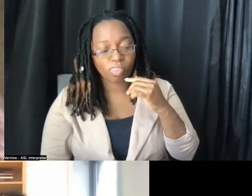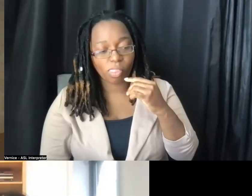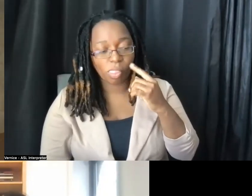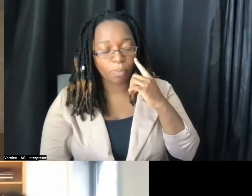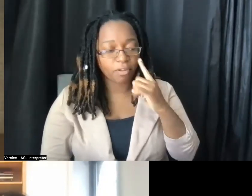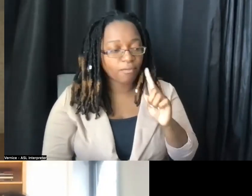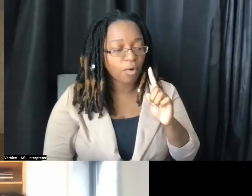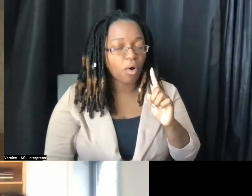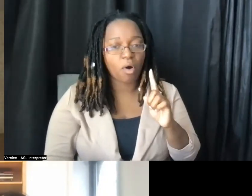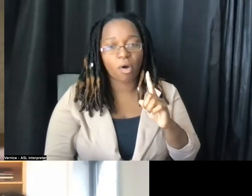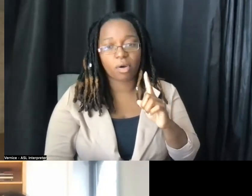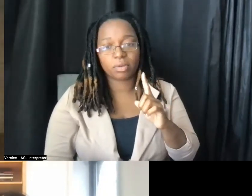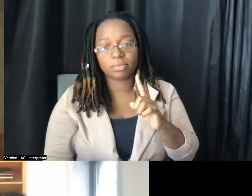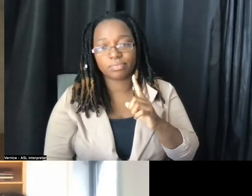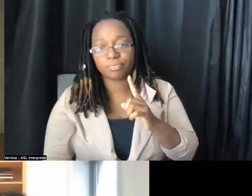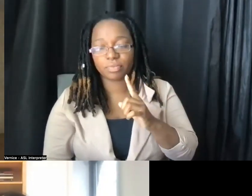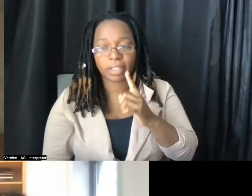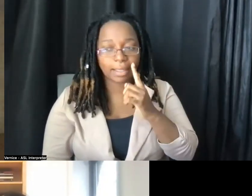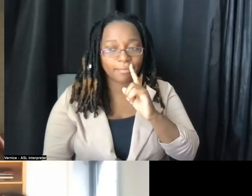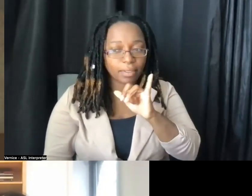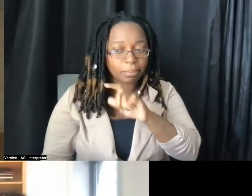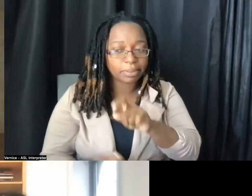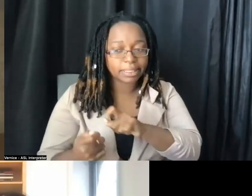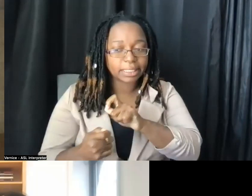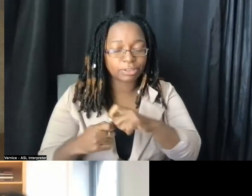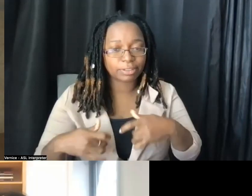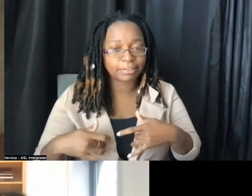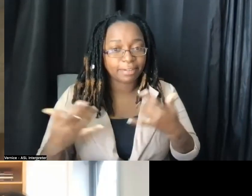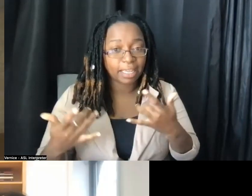An overtime one of the things that I find is that over the